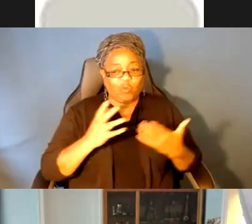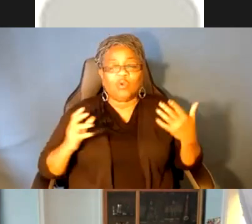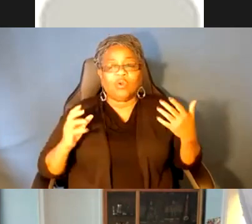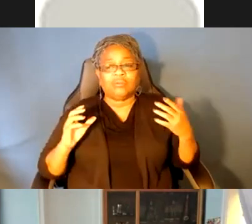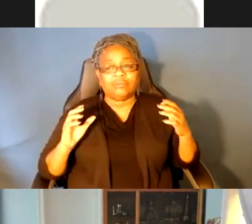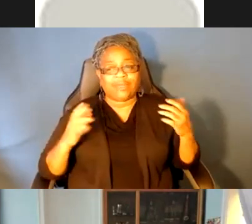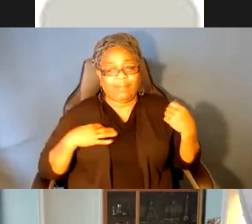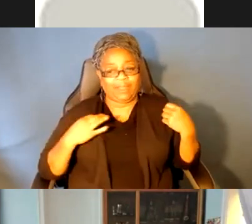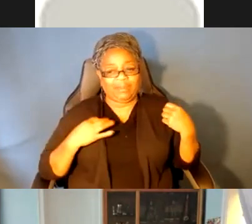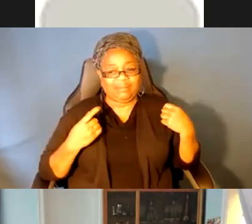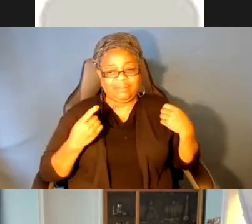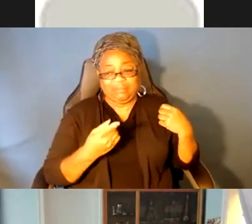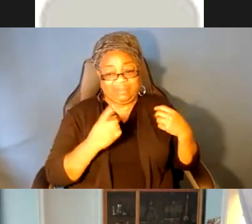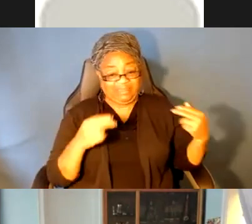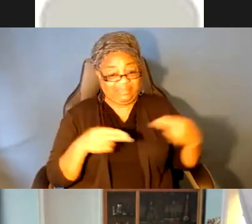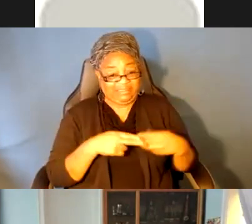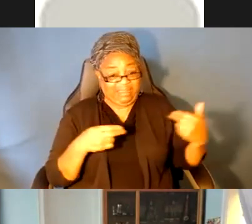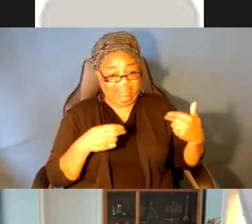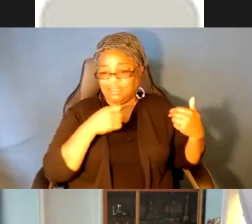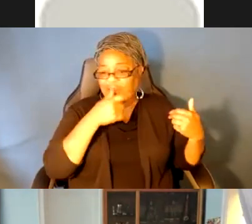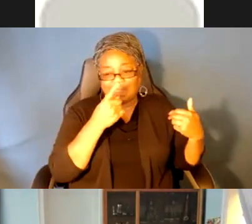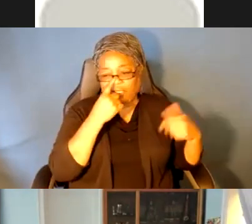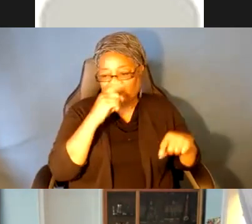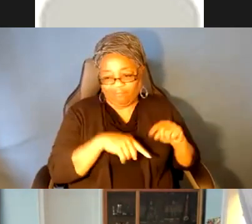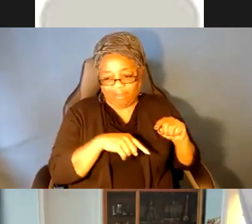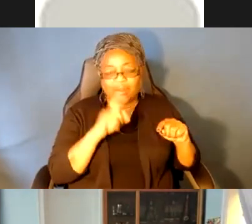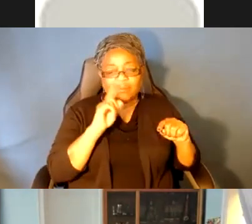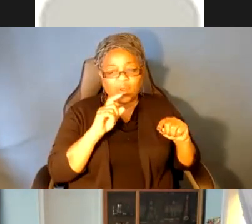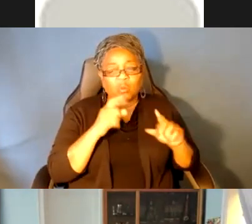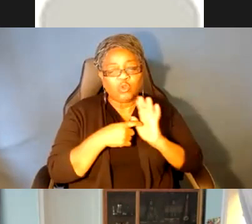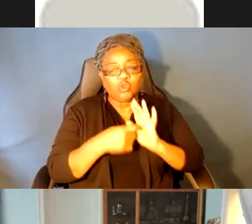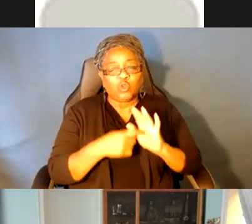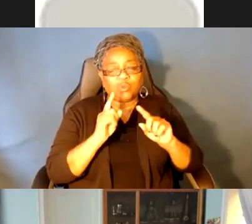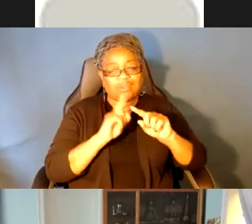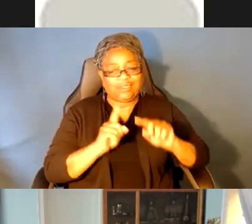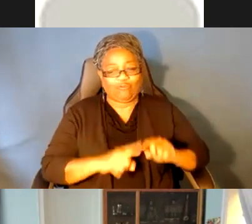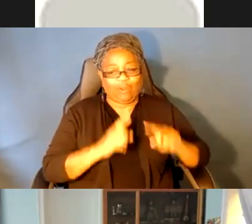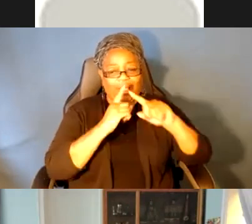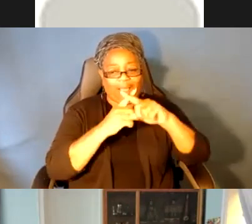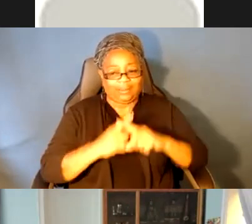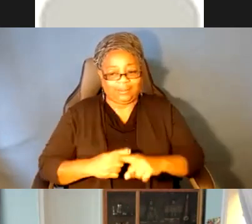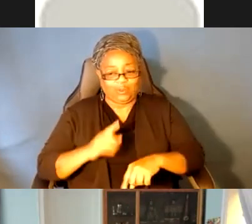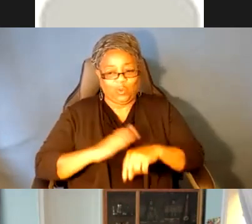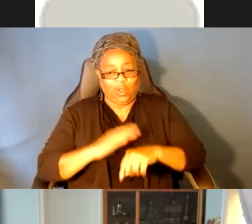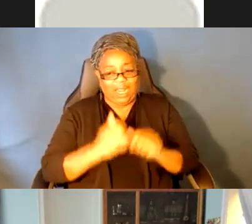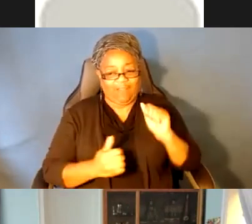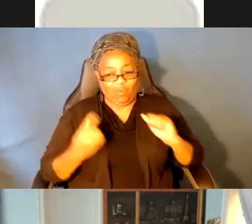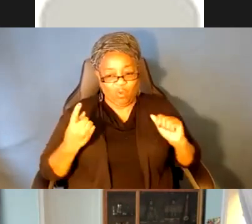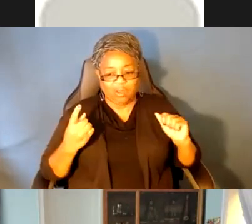we thought we'd show you different kinds of red X's on every one in an attempt to make these as tolerable as possible.